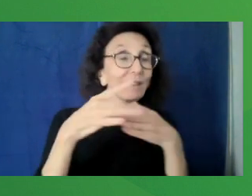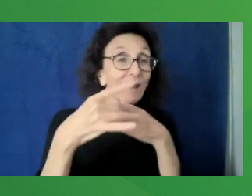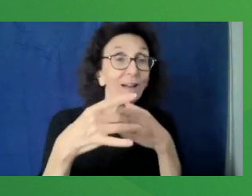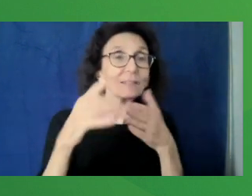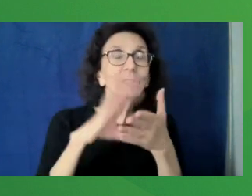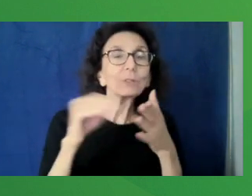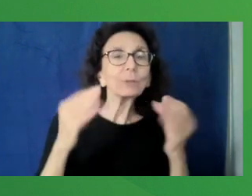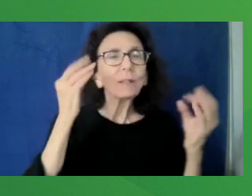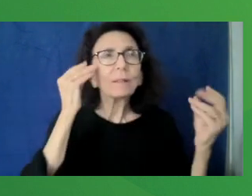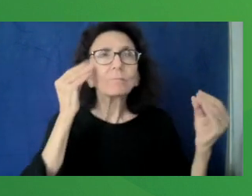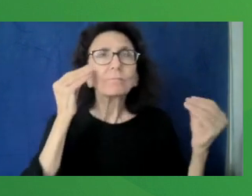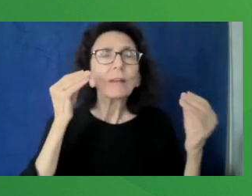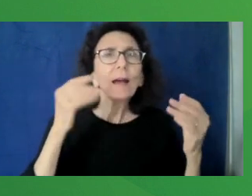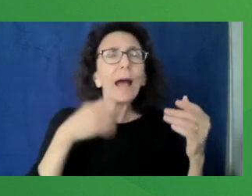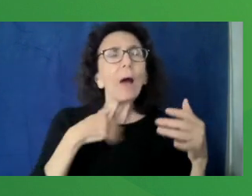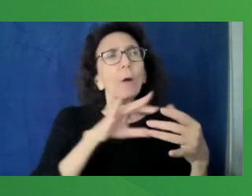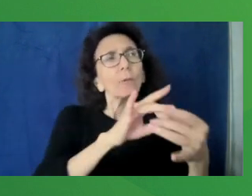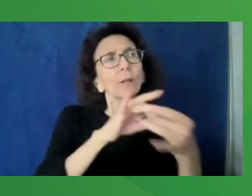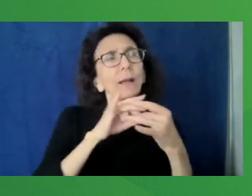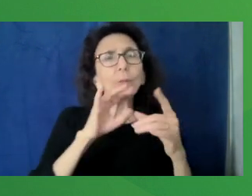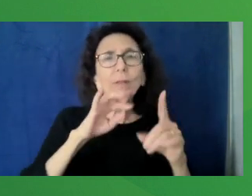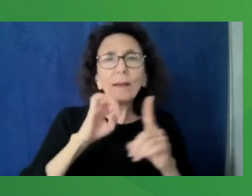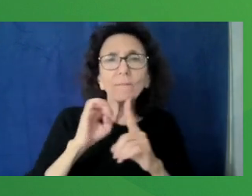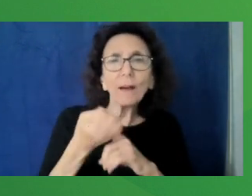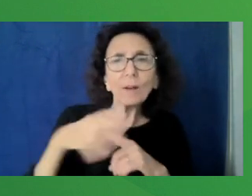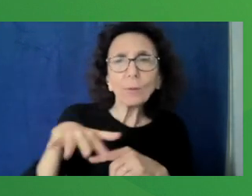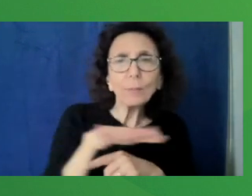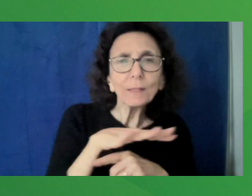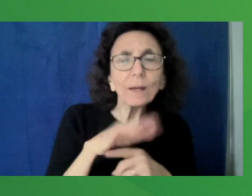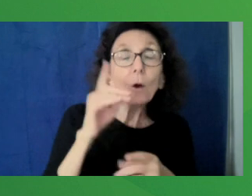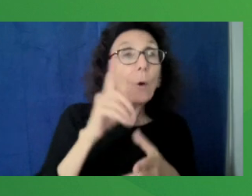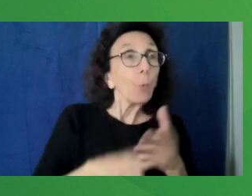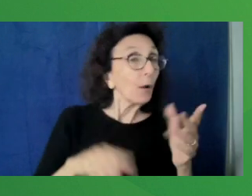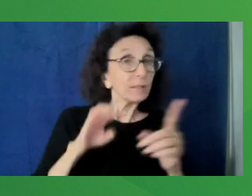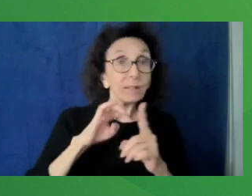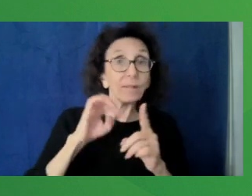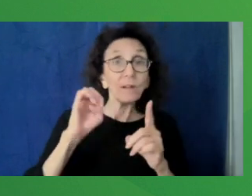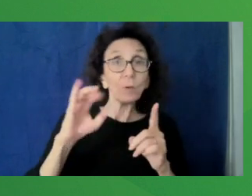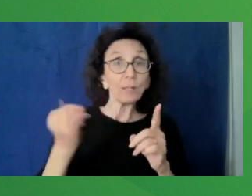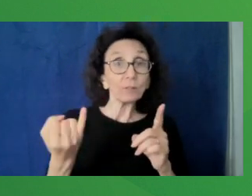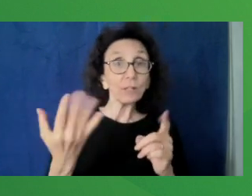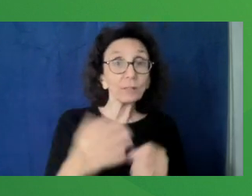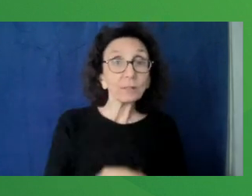their environment. They think, as we just said, what is environmental justice? How does that